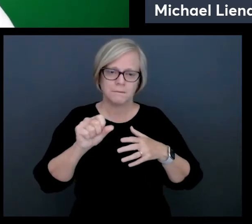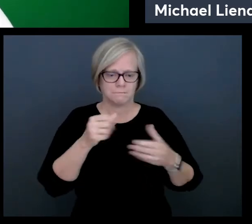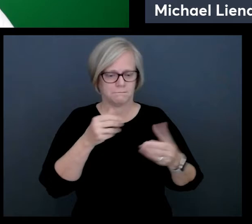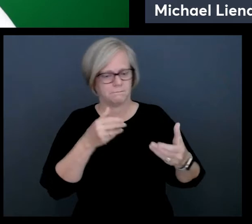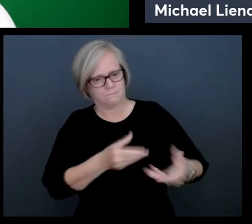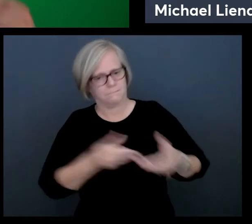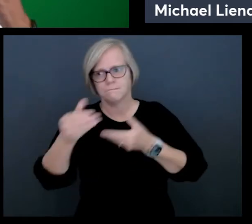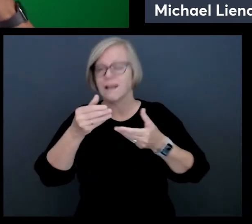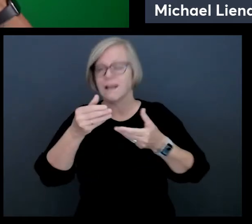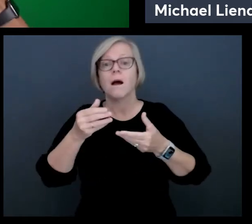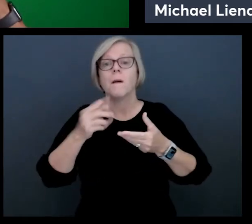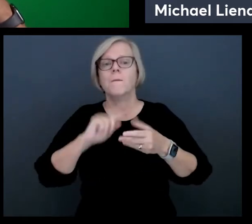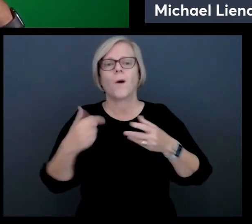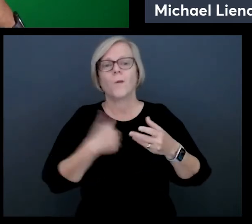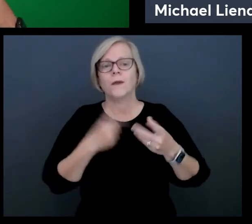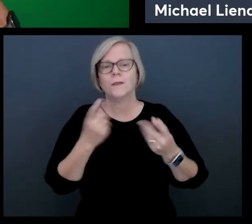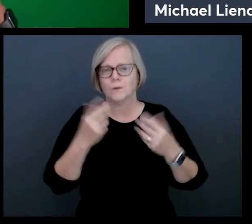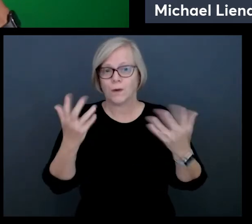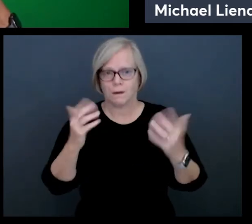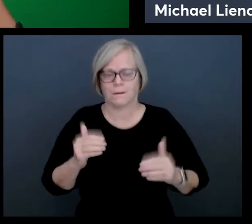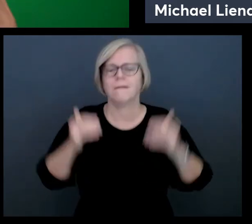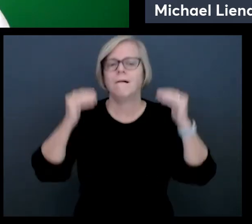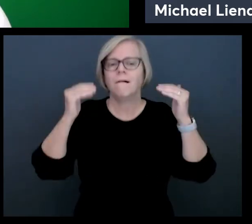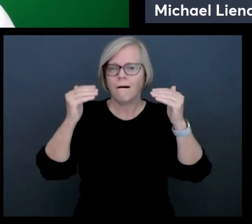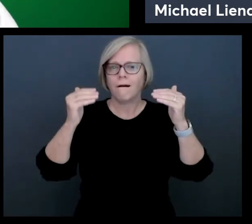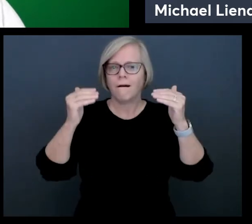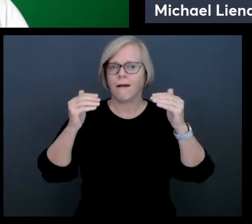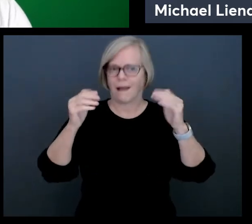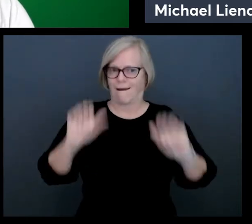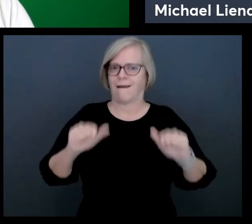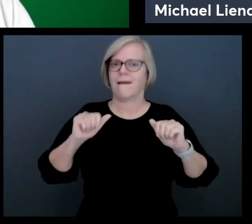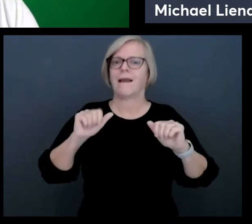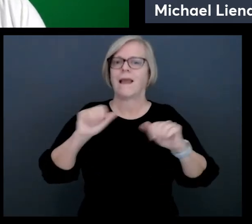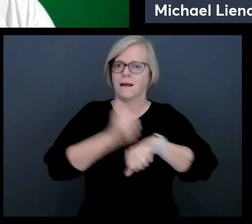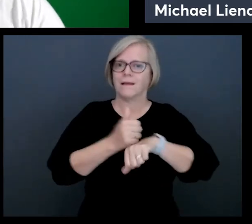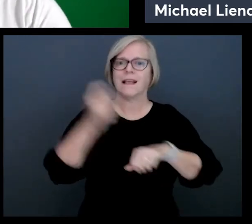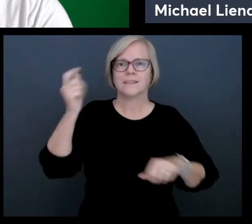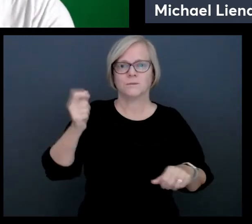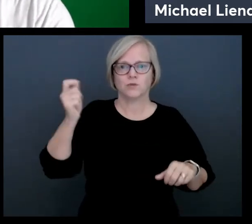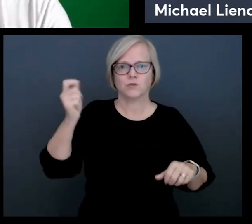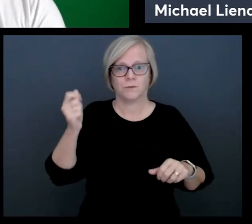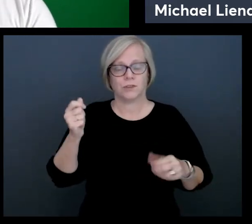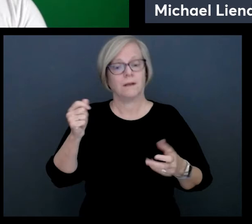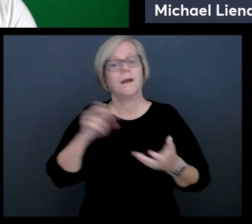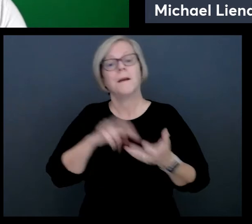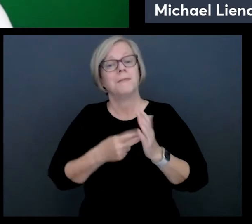But we take it a step further and we enable subscriptions, which is just another huge benefit